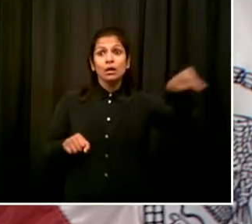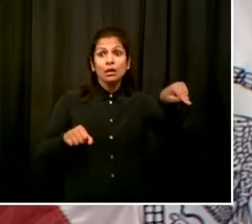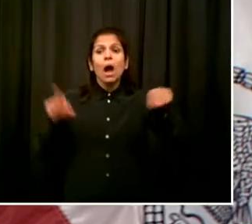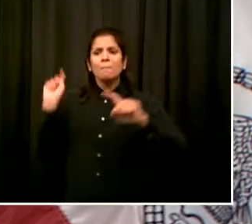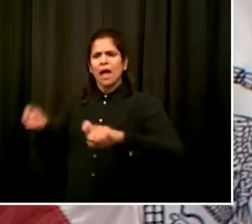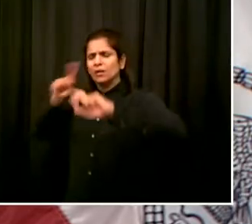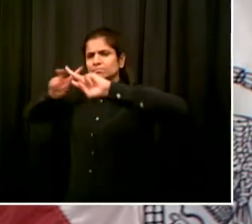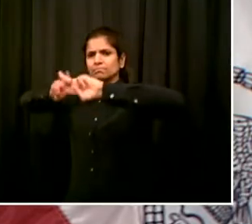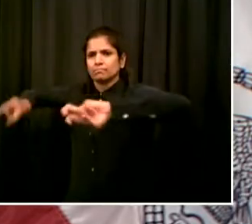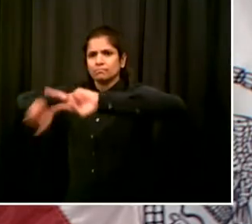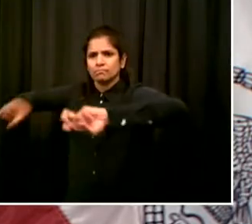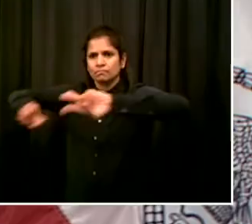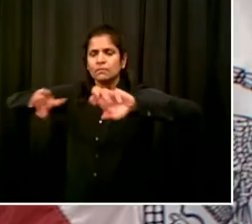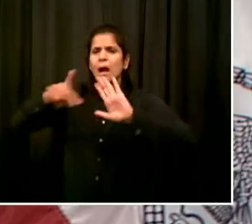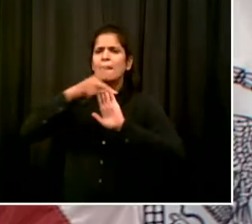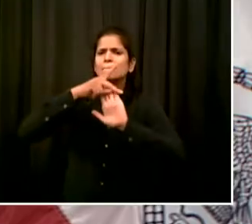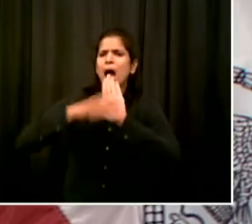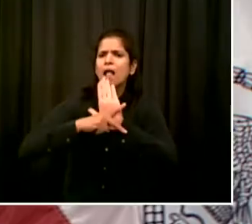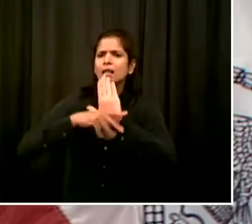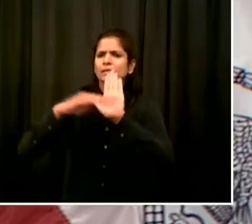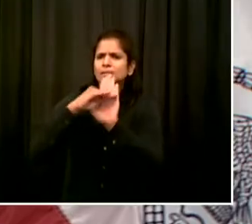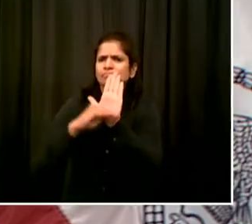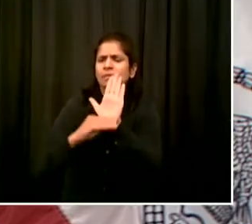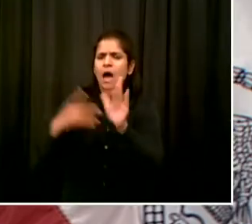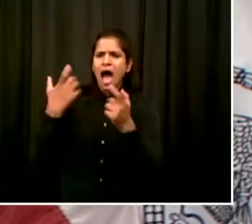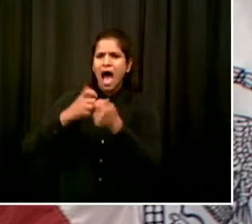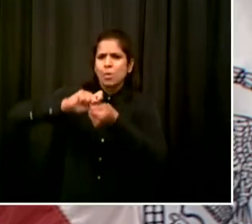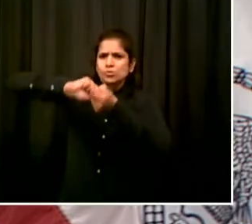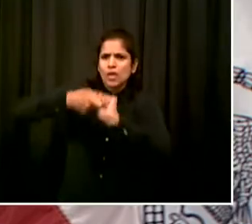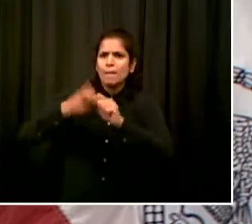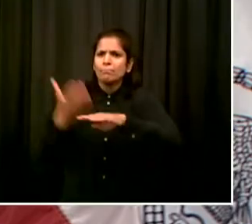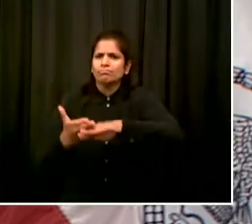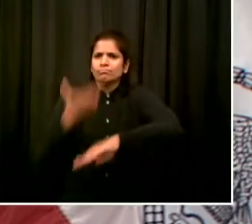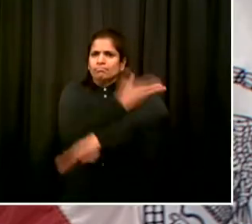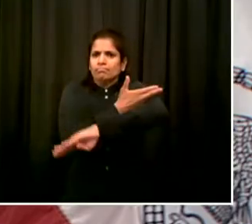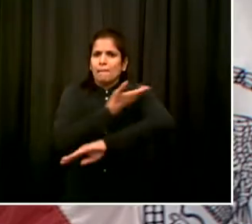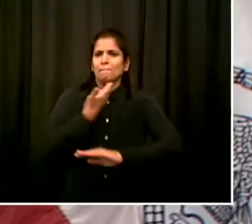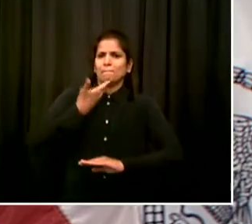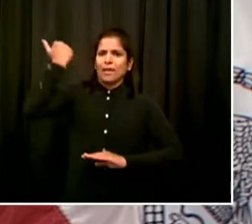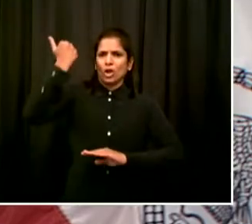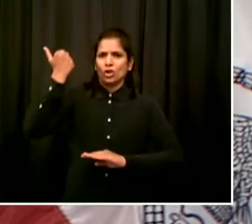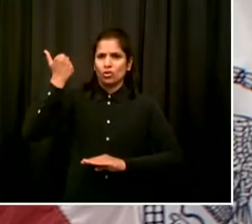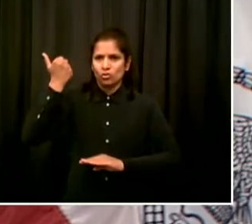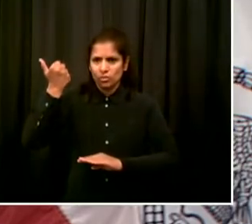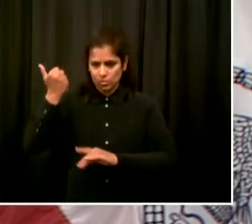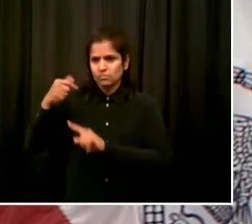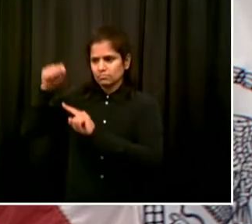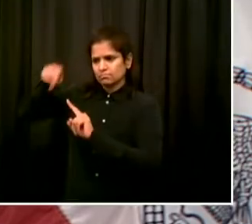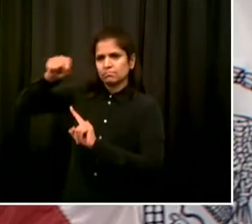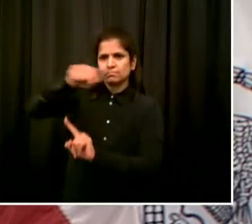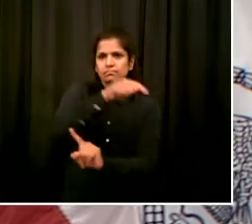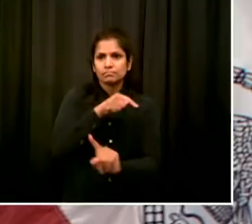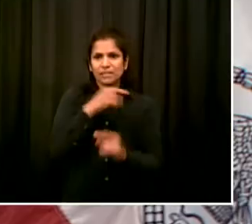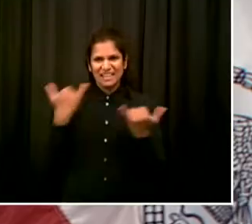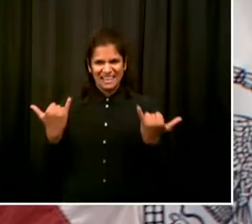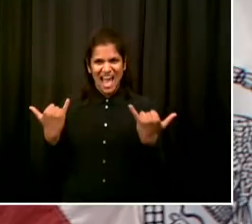AND HOW TO WRITE SOME OF THE WRONGS. A LOT OF THAT WILL BE POCLIY AND DOESN'T